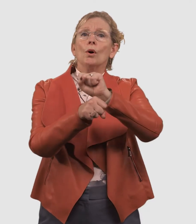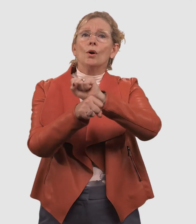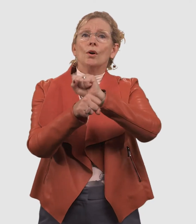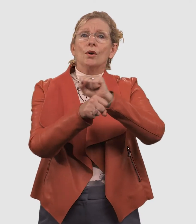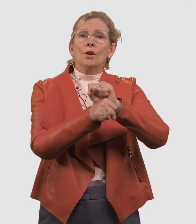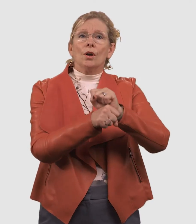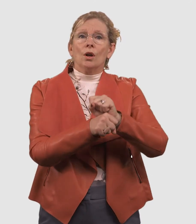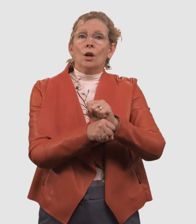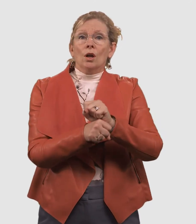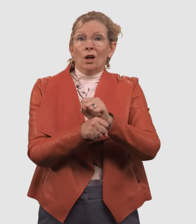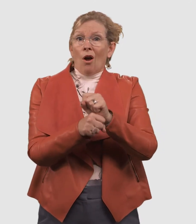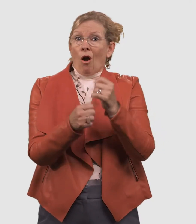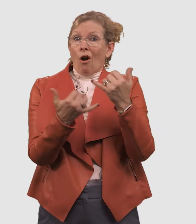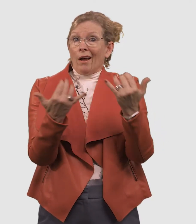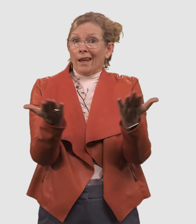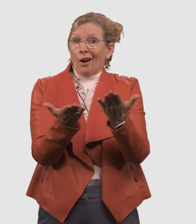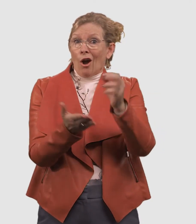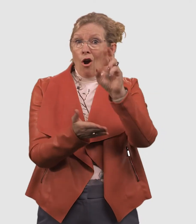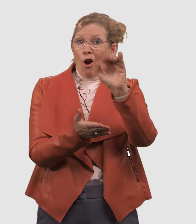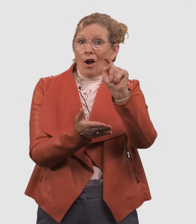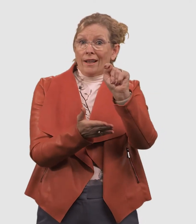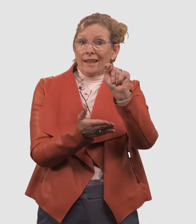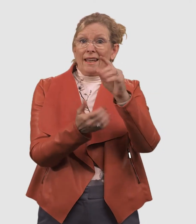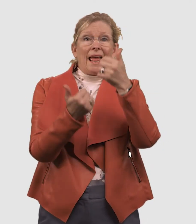For student employees: